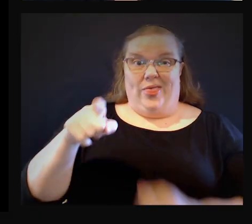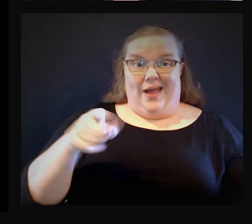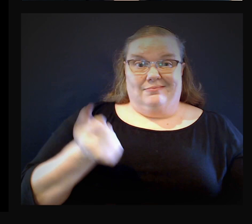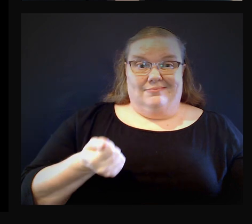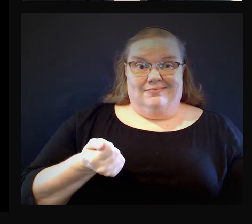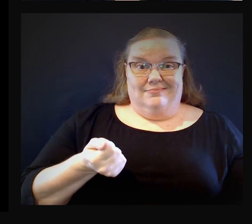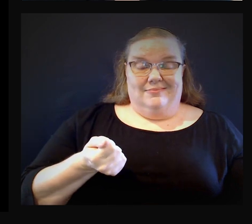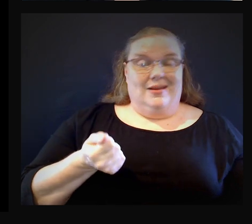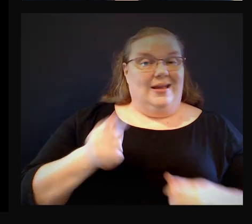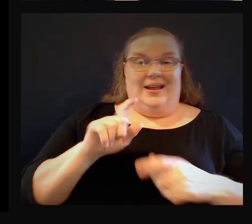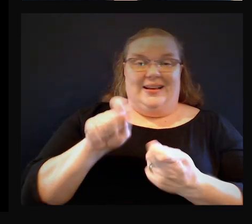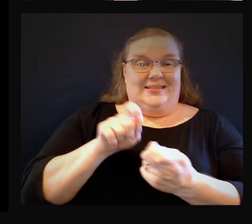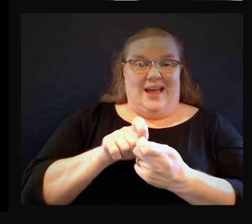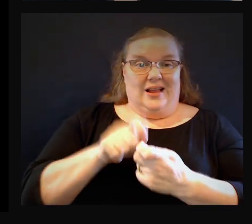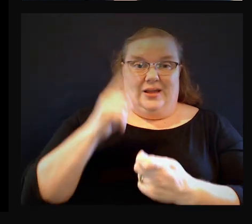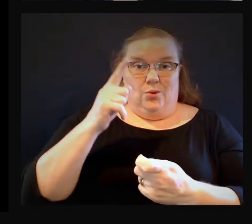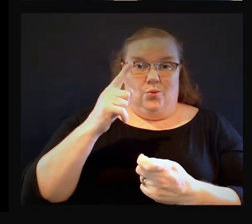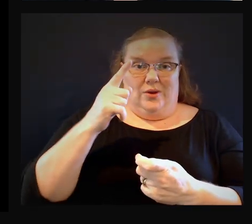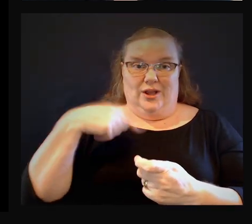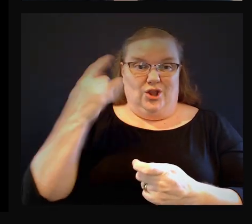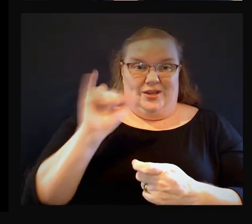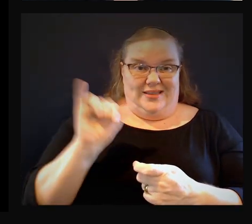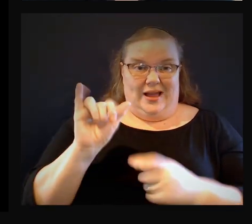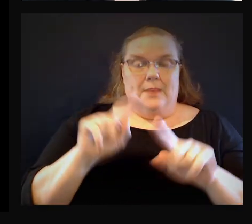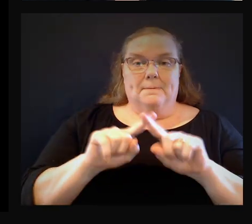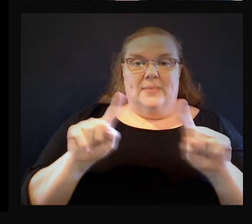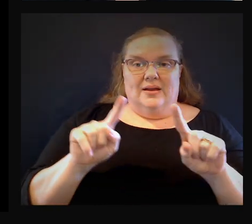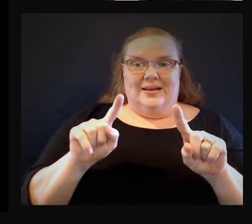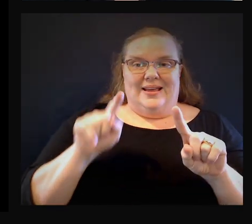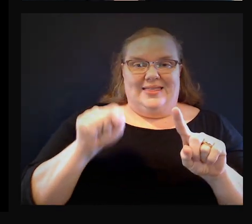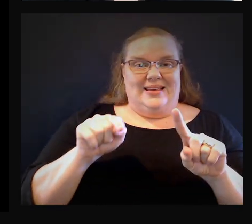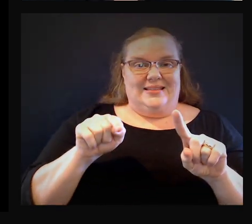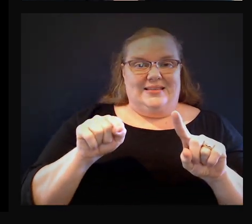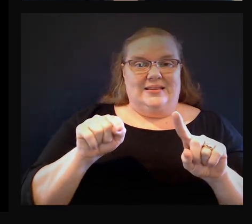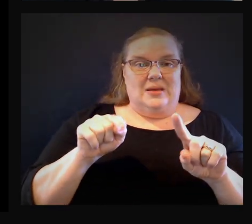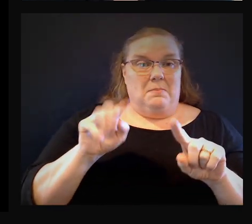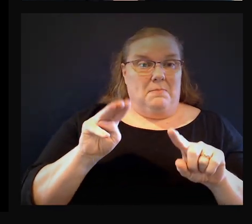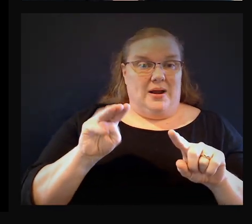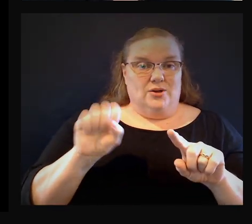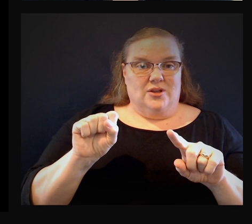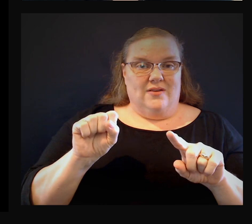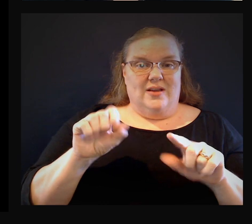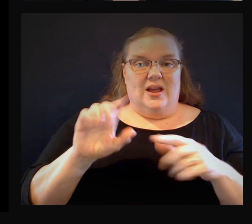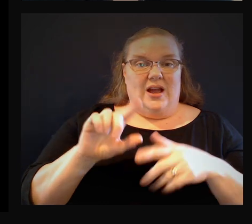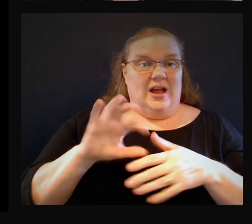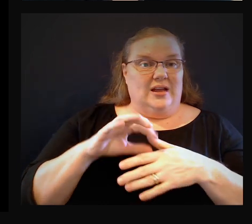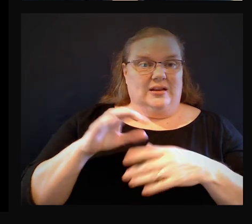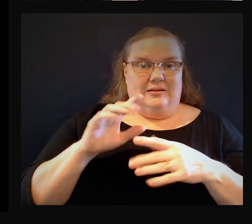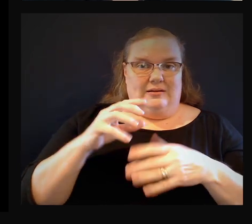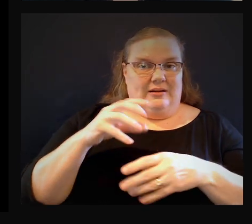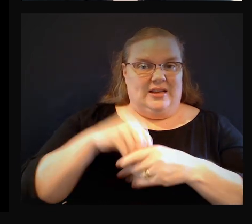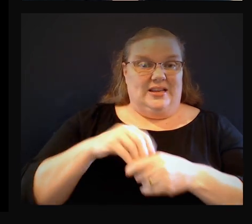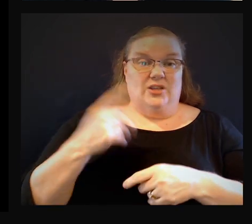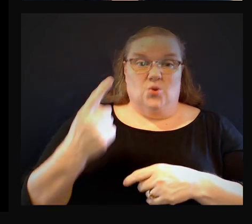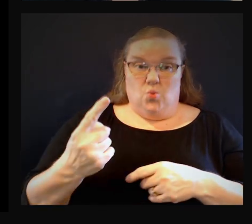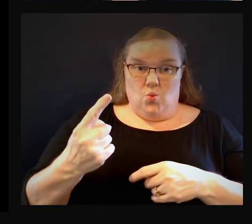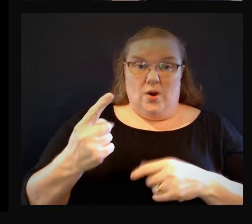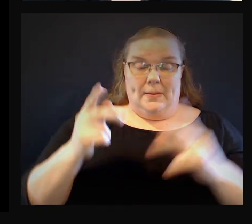It would display exactly what a std::vector contains, and in this Microsoft standard library, the vector only contains this one member, which is a scary looking pair.